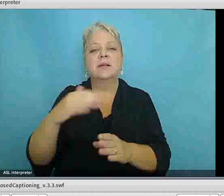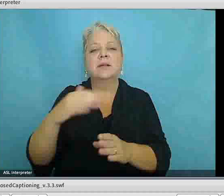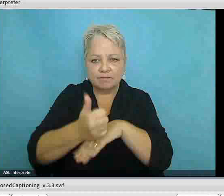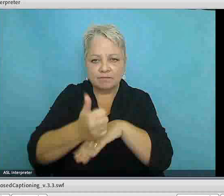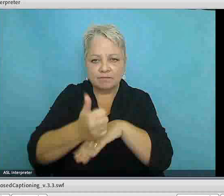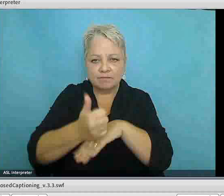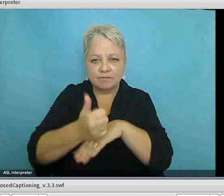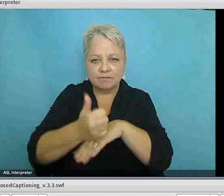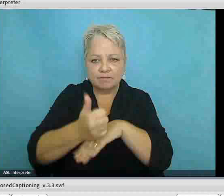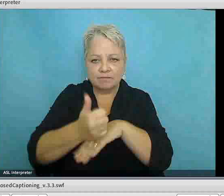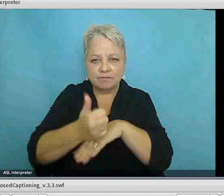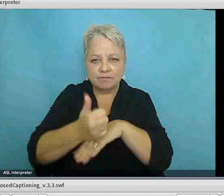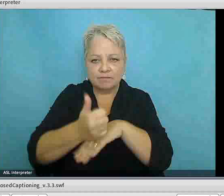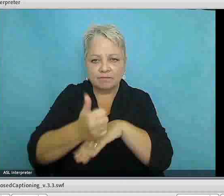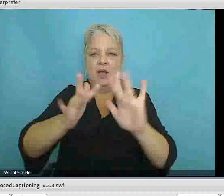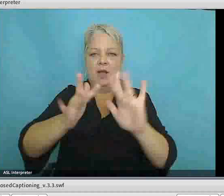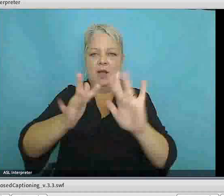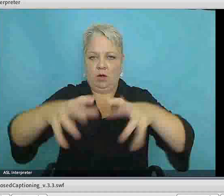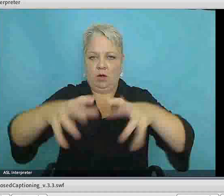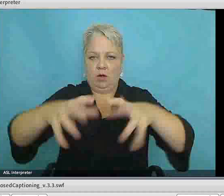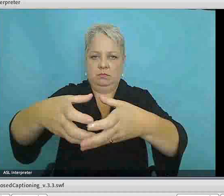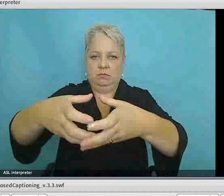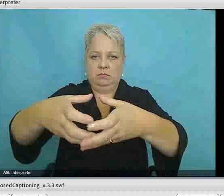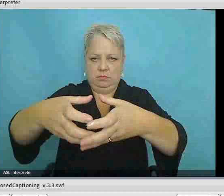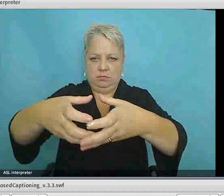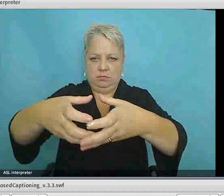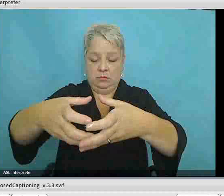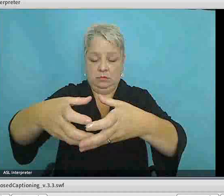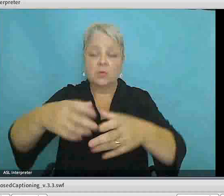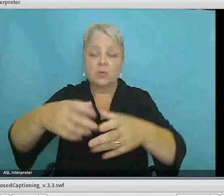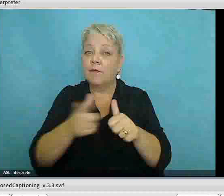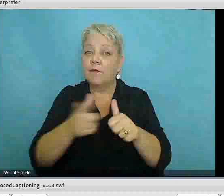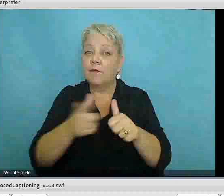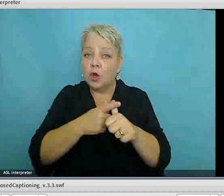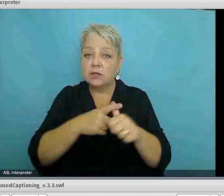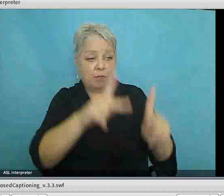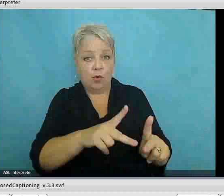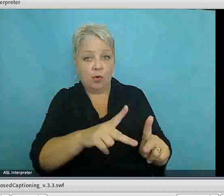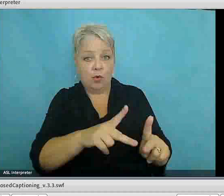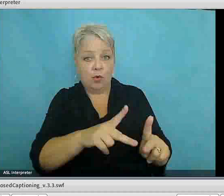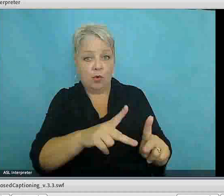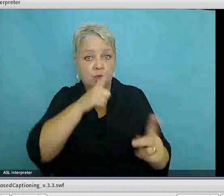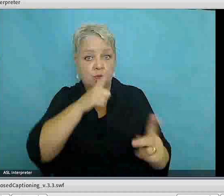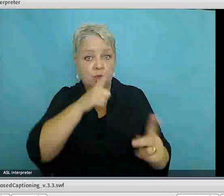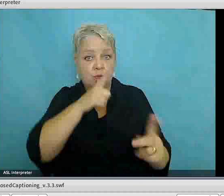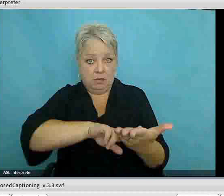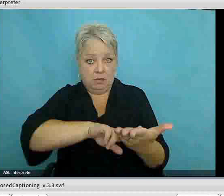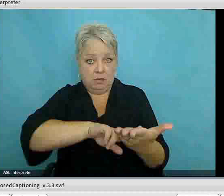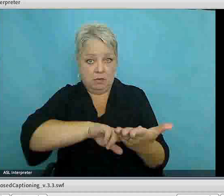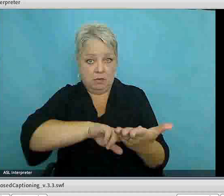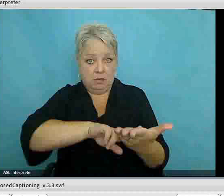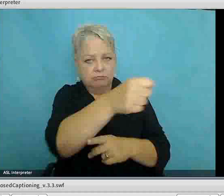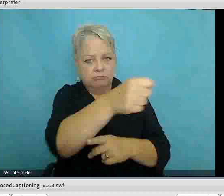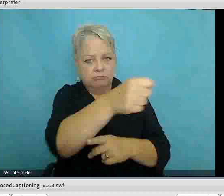There would be a person-centered assessment and planning approach and will focus on the